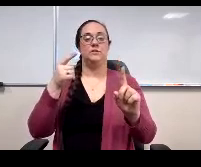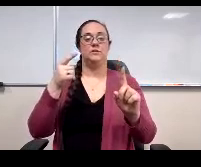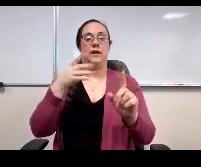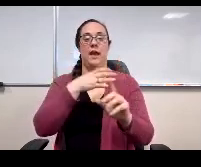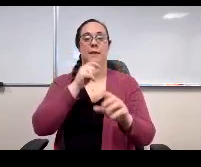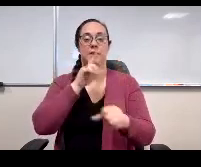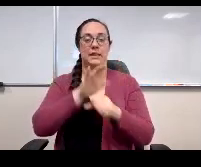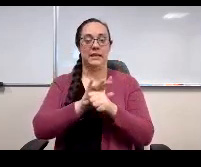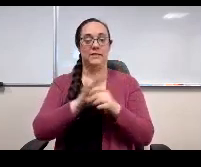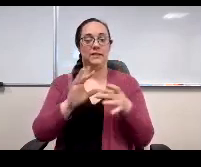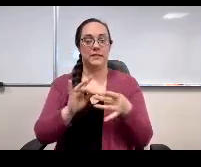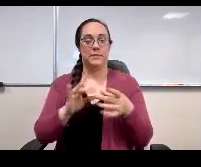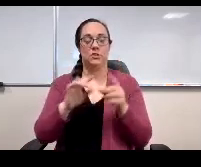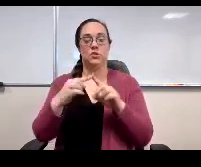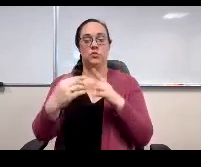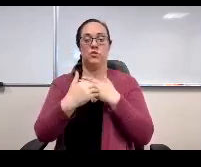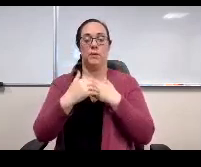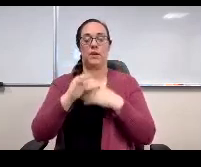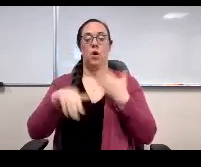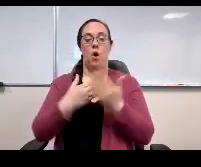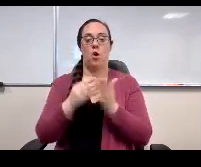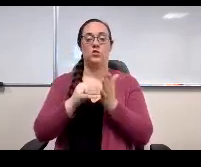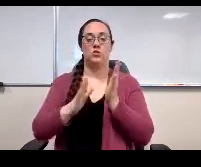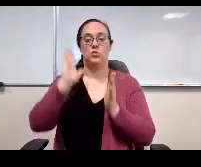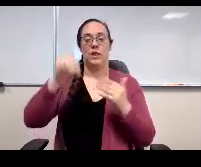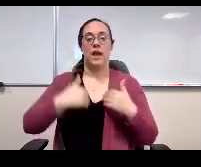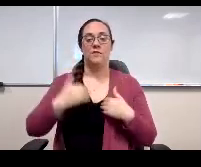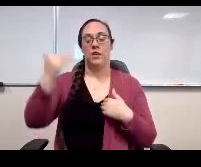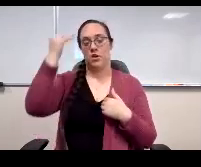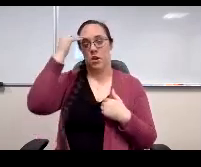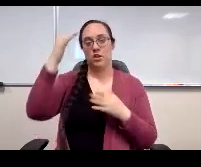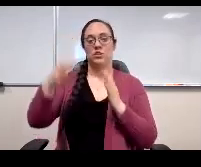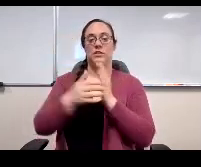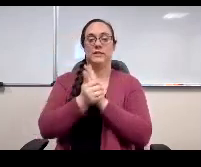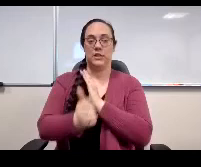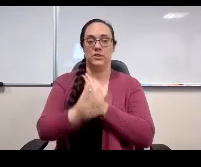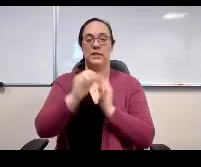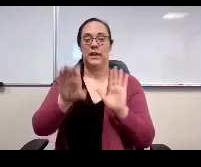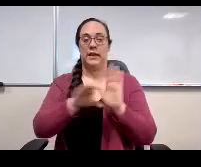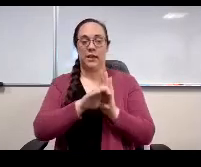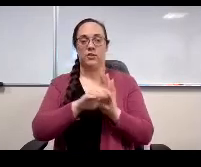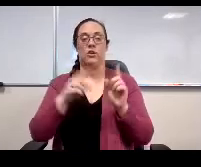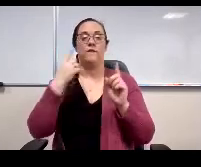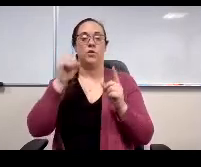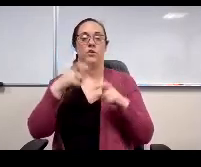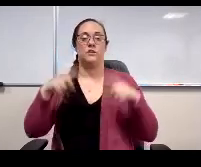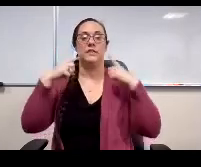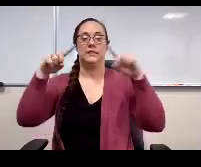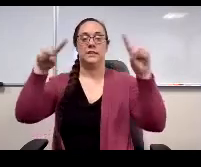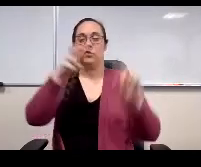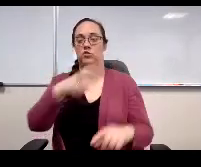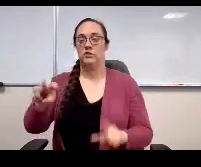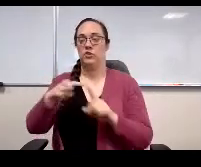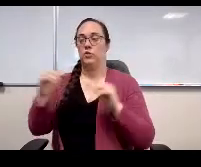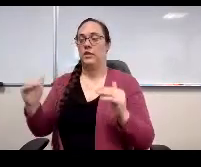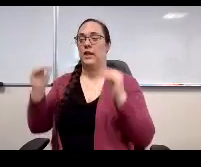That reminds us that all students will have the knowledge, skills, and character necessary for successful transition to the next level and upon graduation.